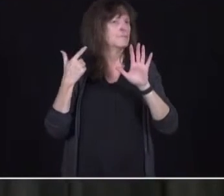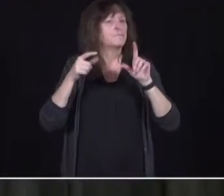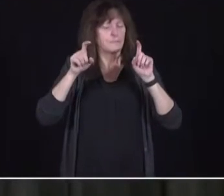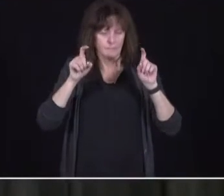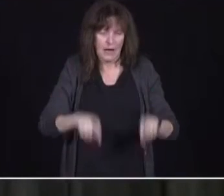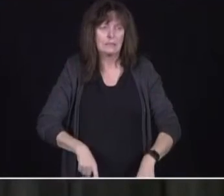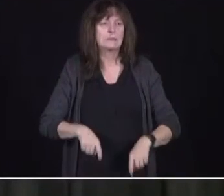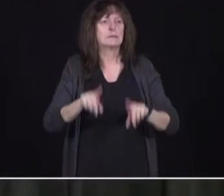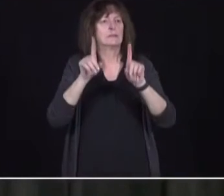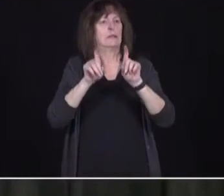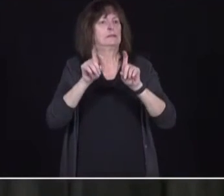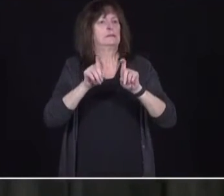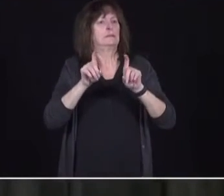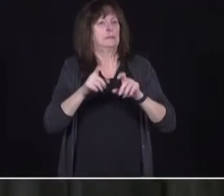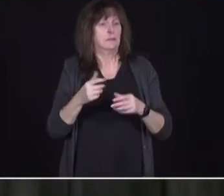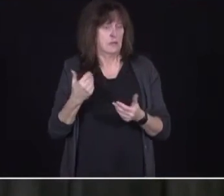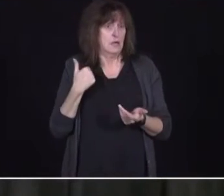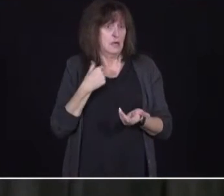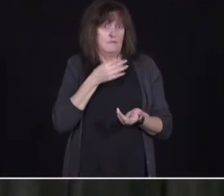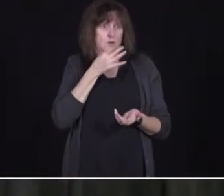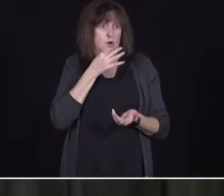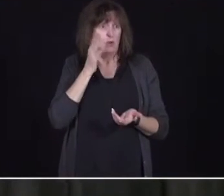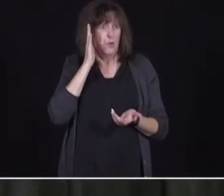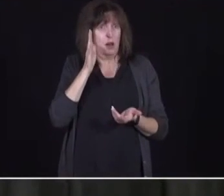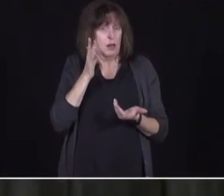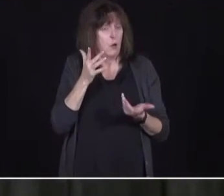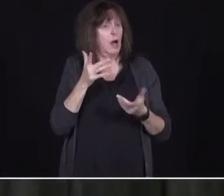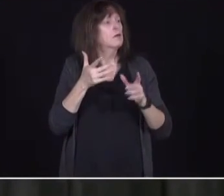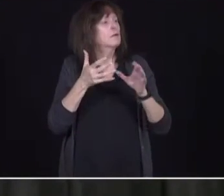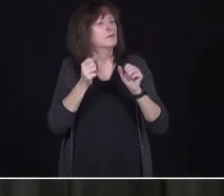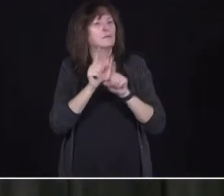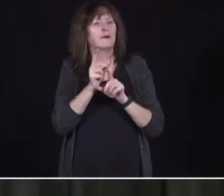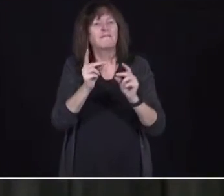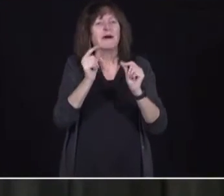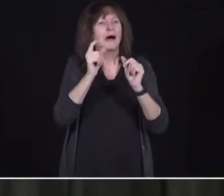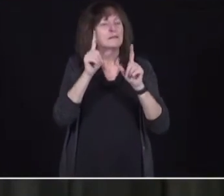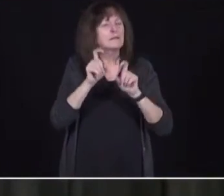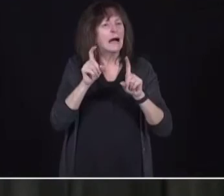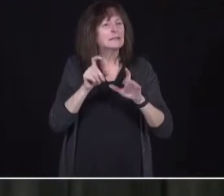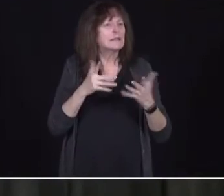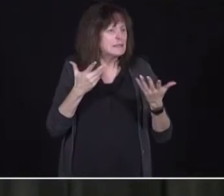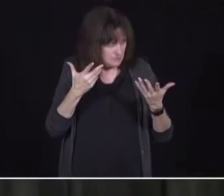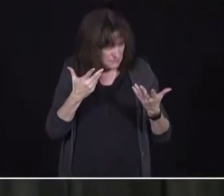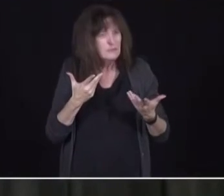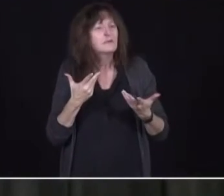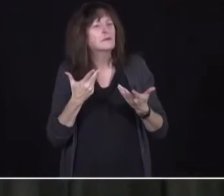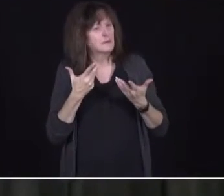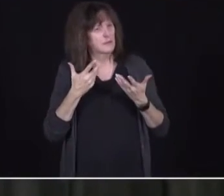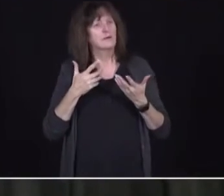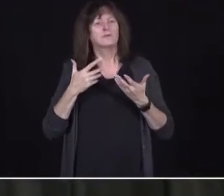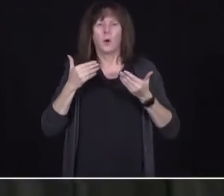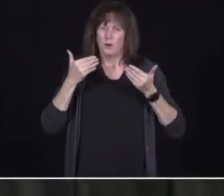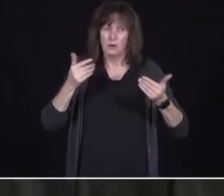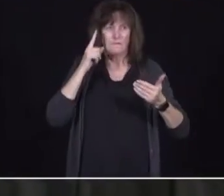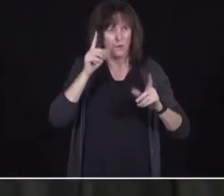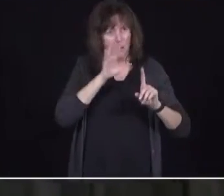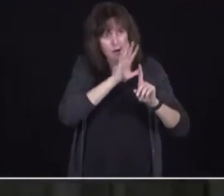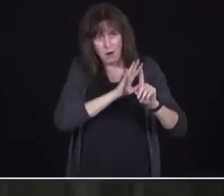to make sure that people are tested. That there sin anyone that is allowed to come in that doesn't get that testing.